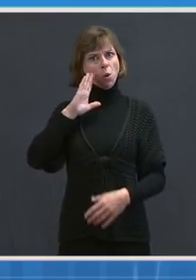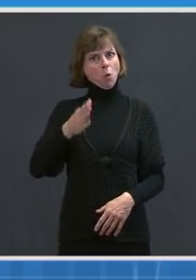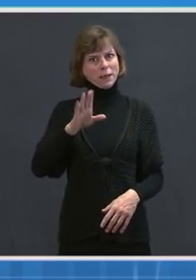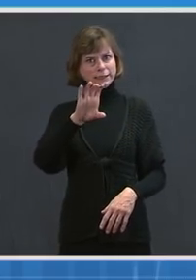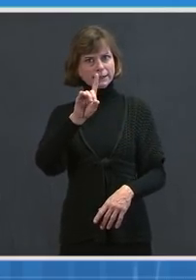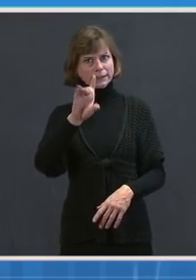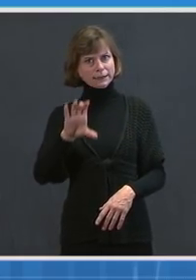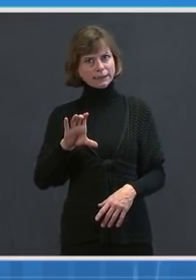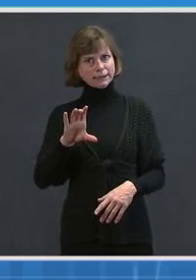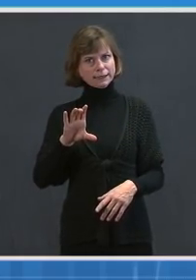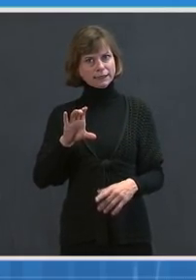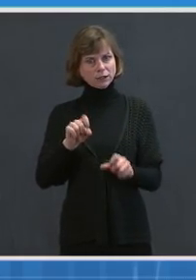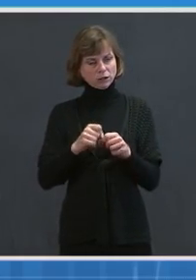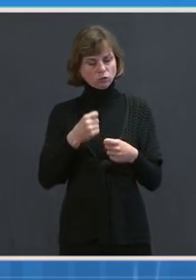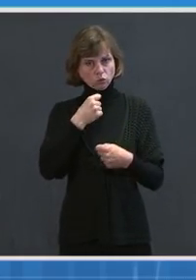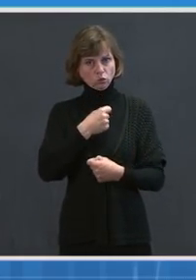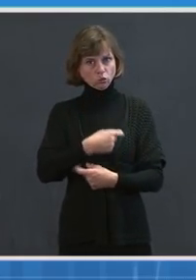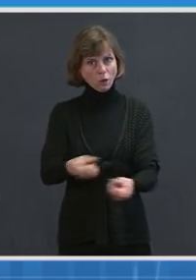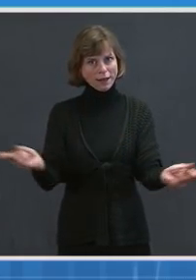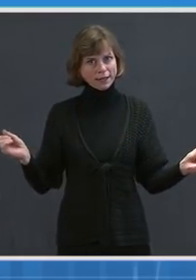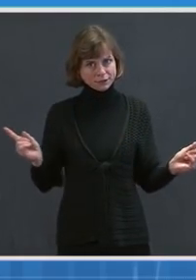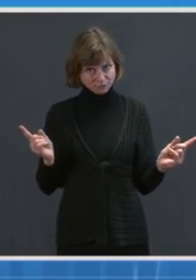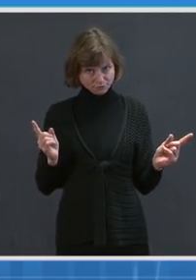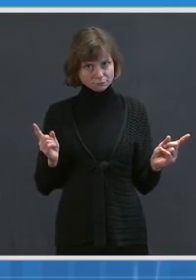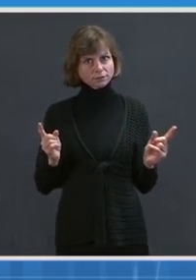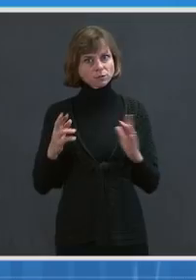for fully vaccinated persons and activities they can resume.